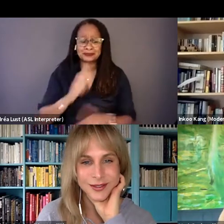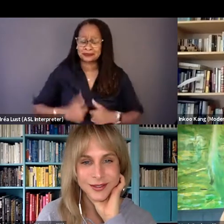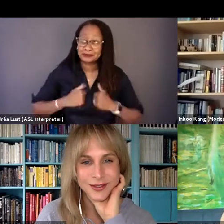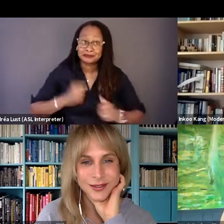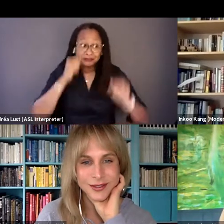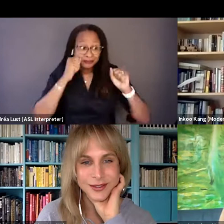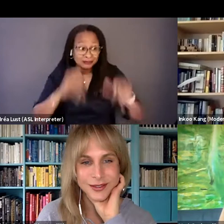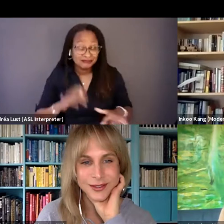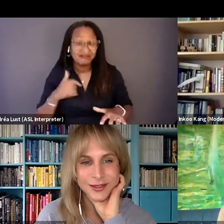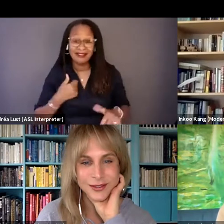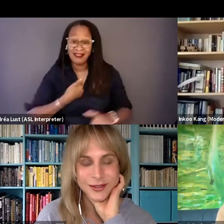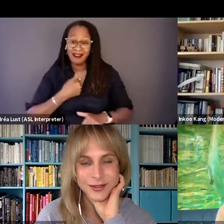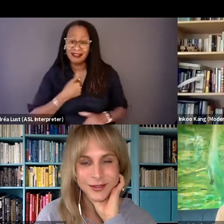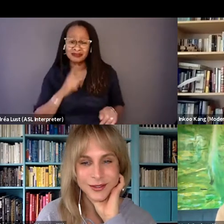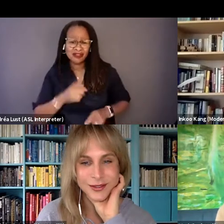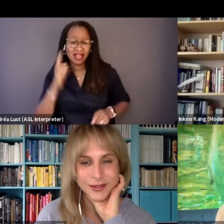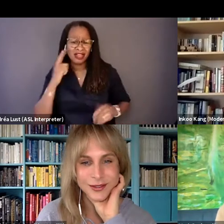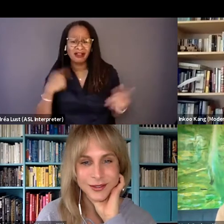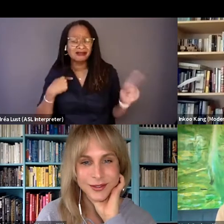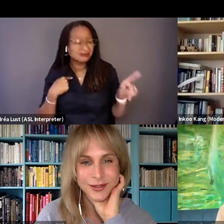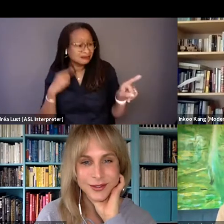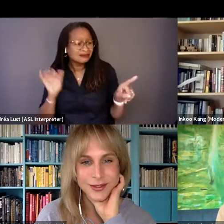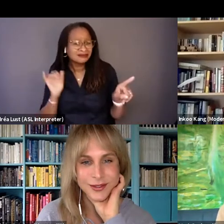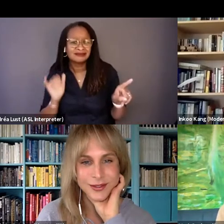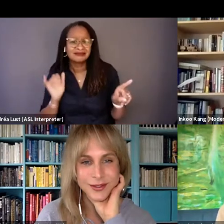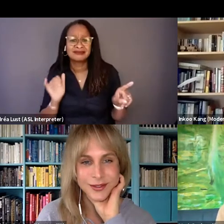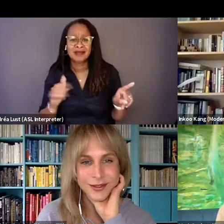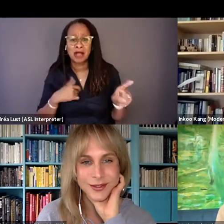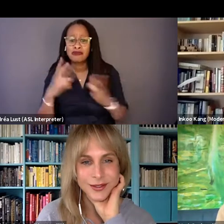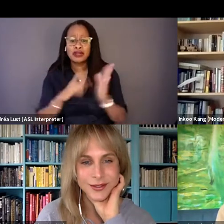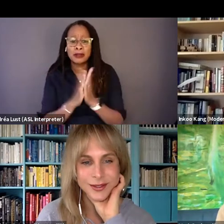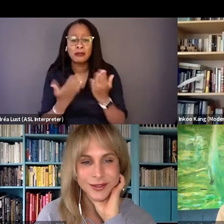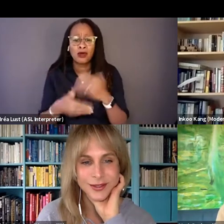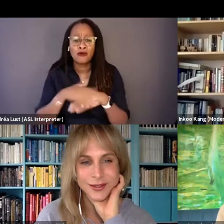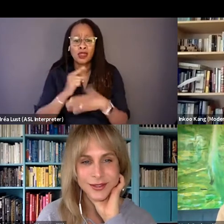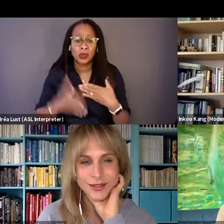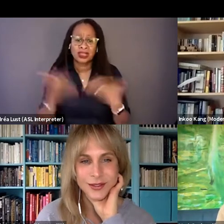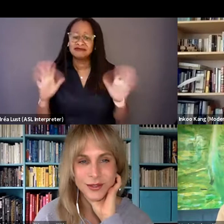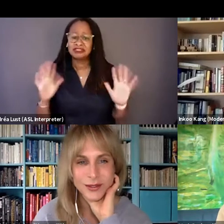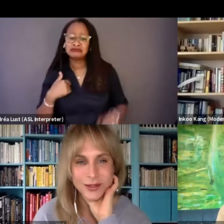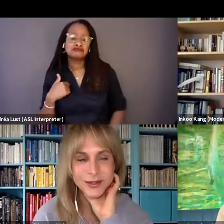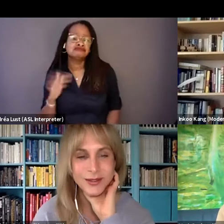And so I really thought I was just gonna, I really thought I was just gonna read a book over the weekend and be done with it. And then I realized that there was just